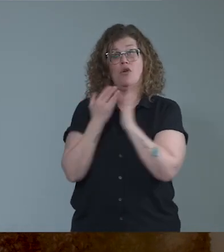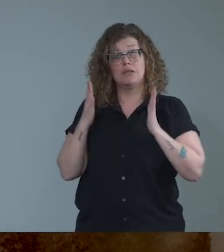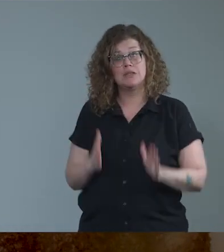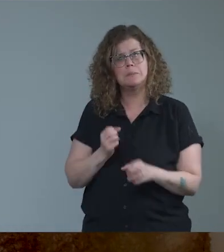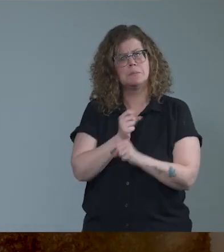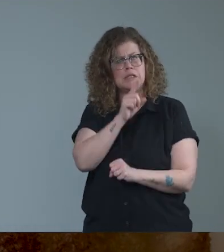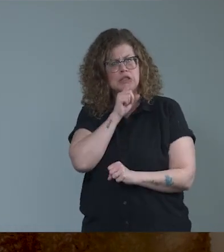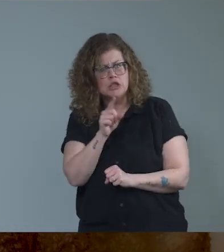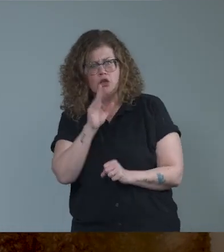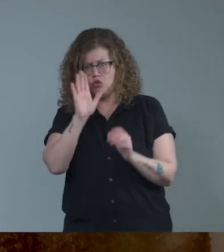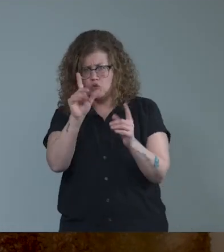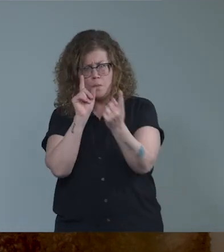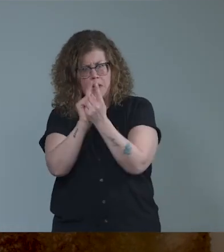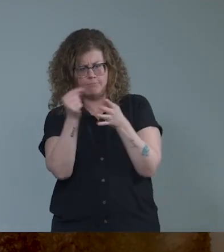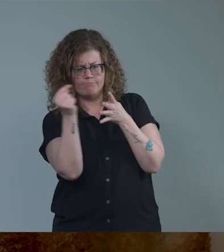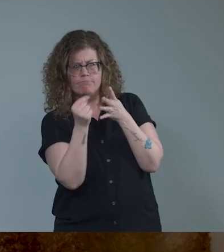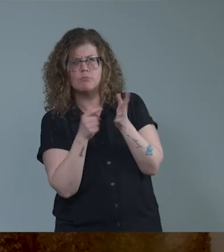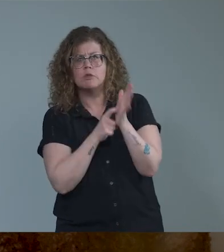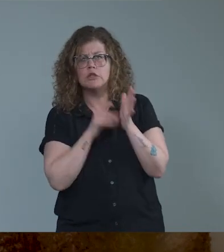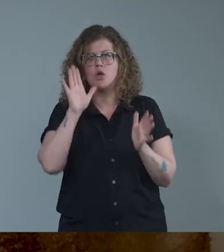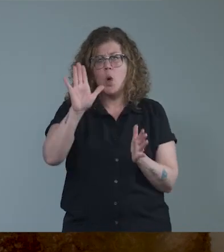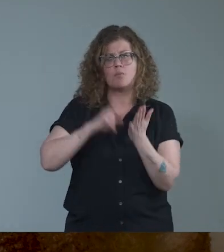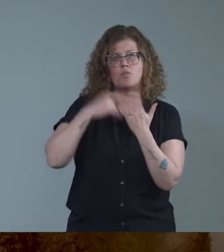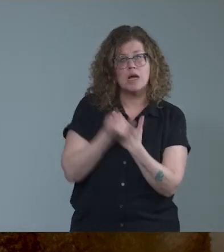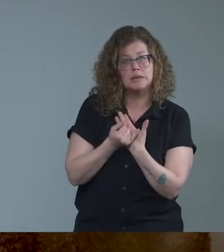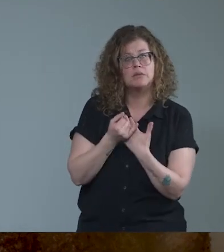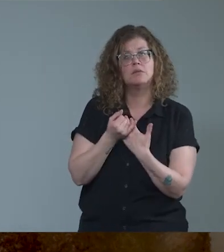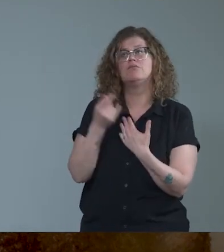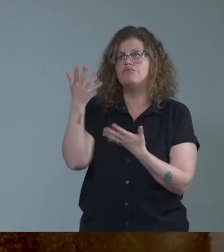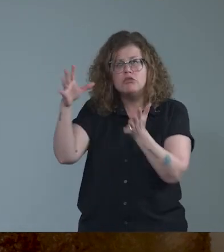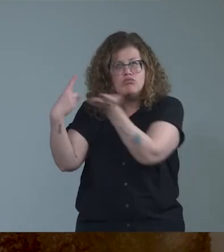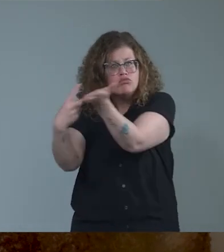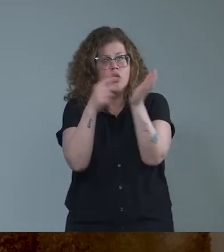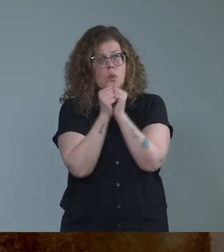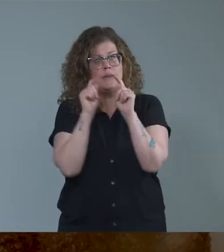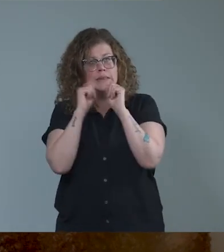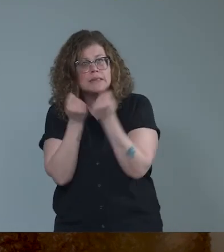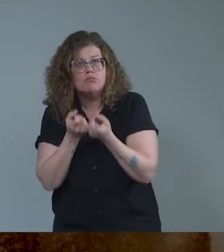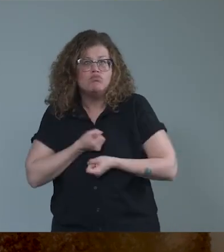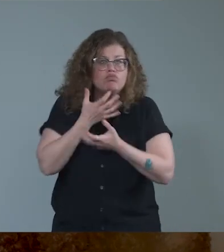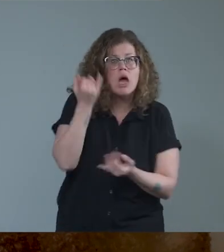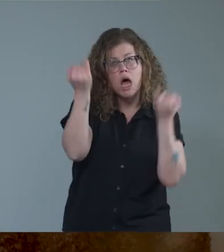who can have the creative conversation to take the language of the artist and communicate it back over to the approval,